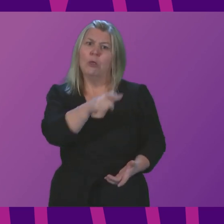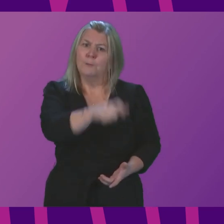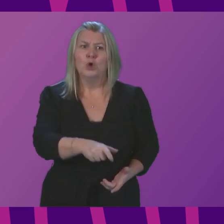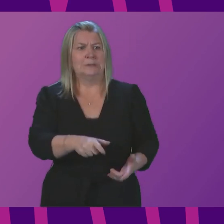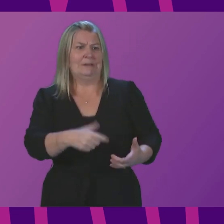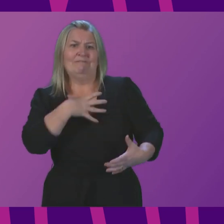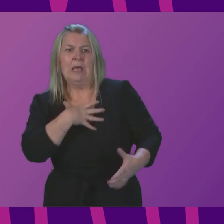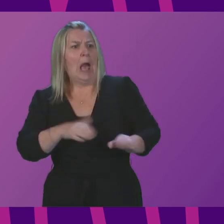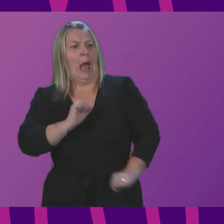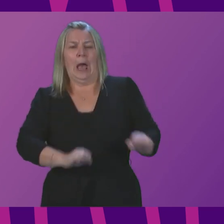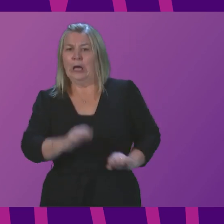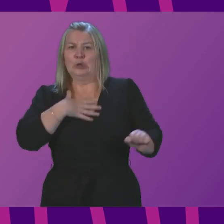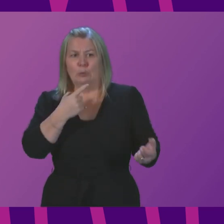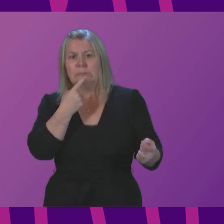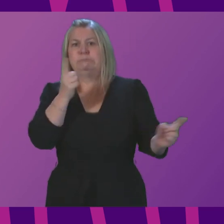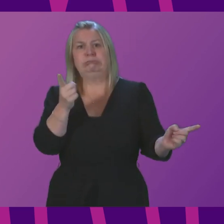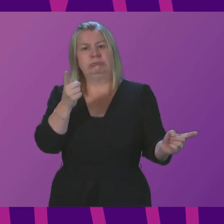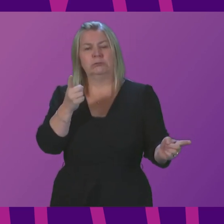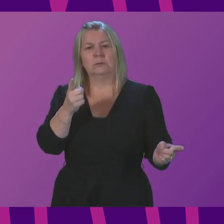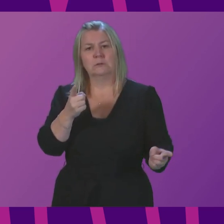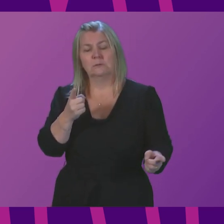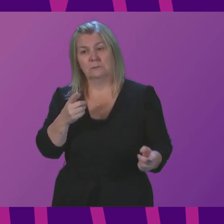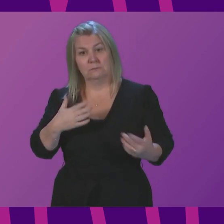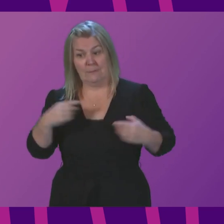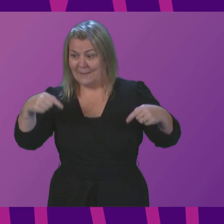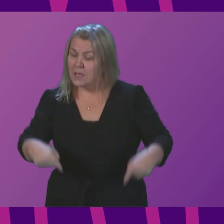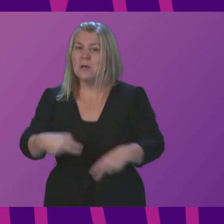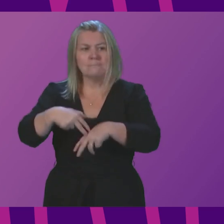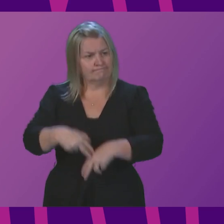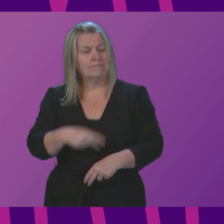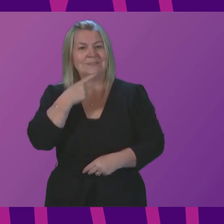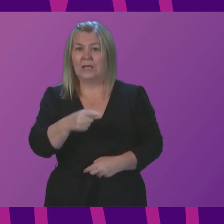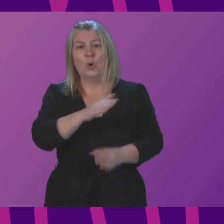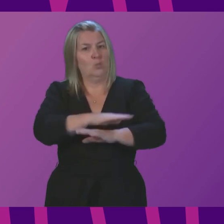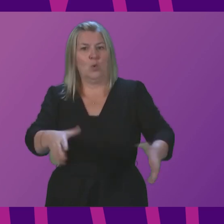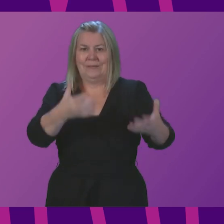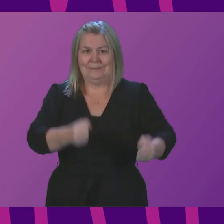clearly that that will not be tolerated in our national health service. When concerns